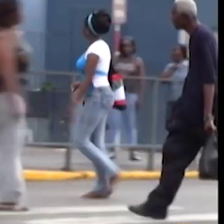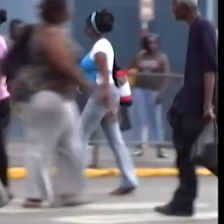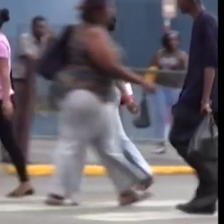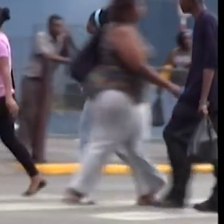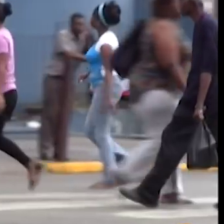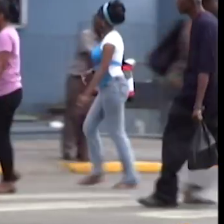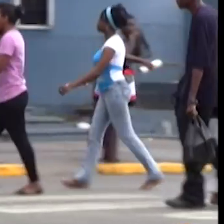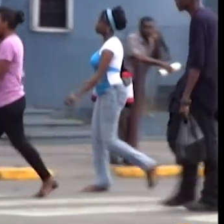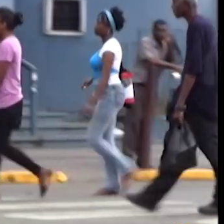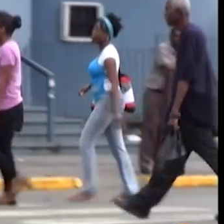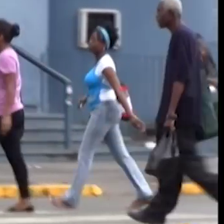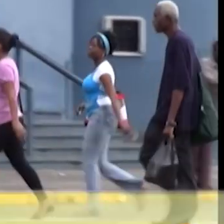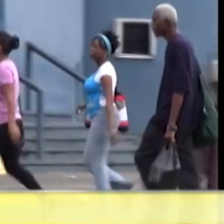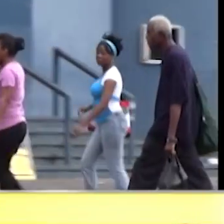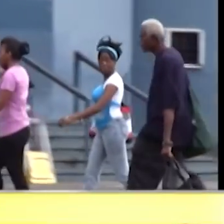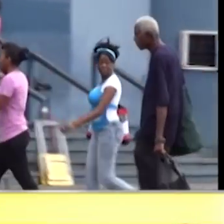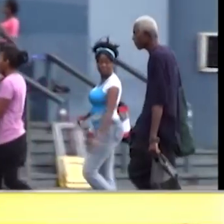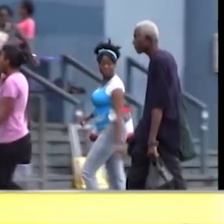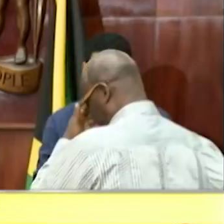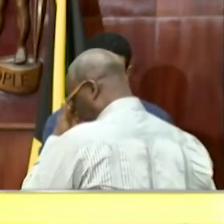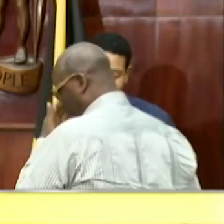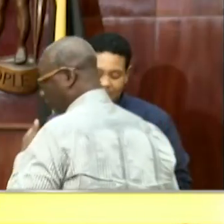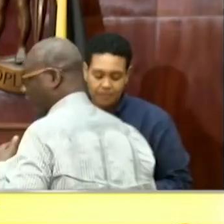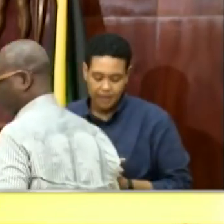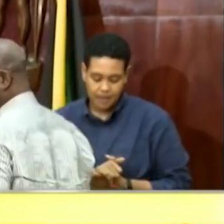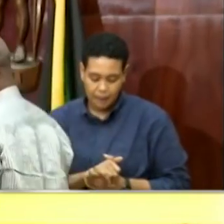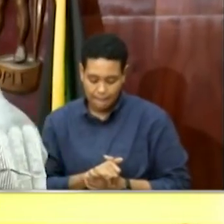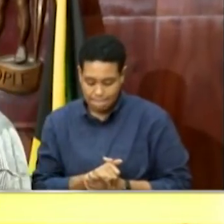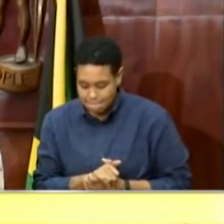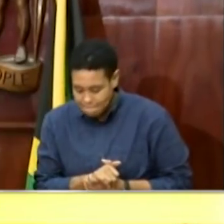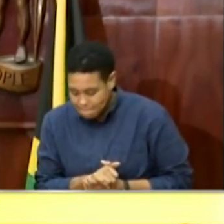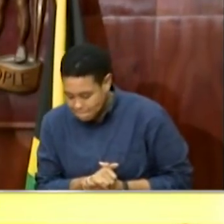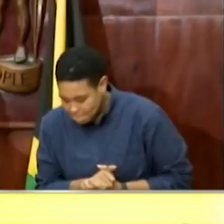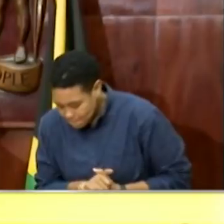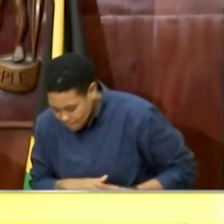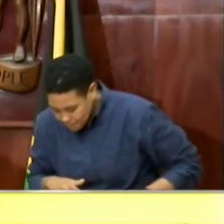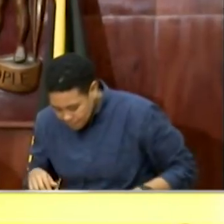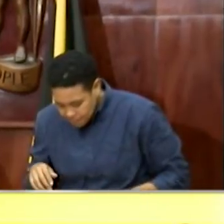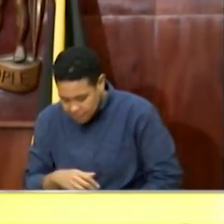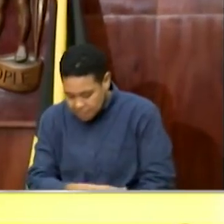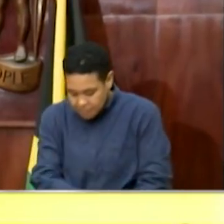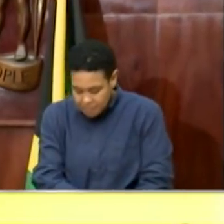concerns have been raised about care for Jamaica's vulnerable last night answers